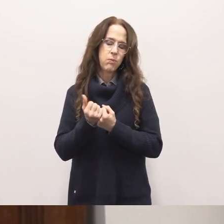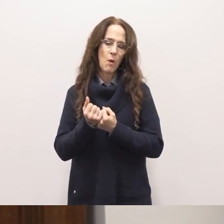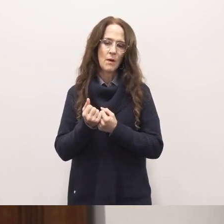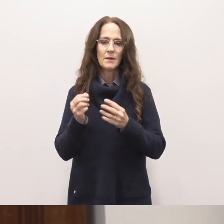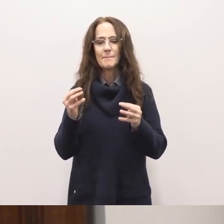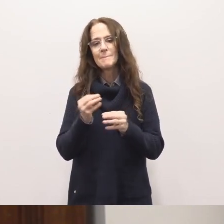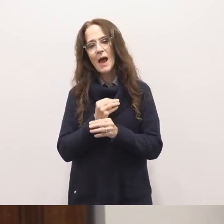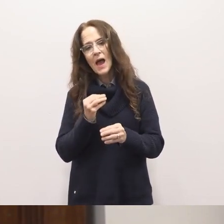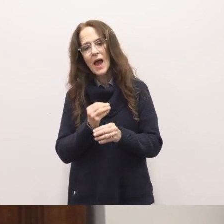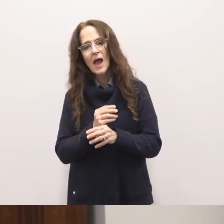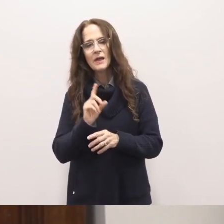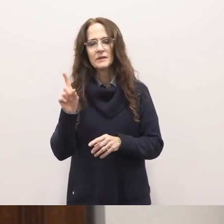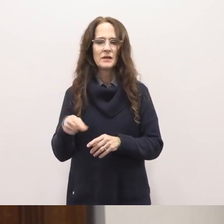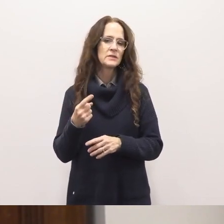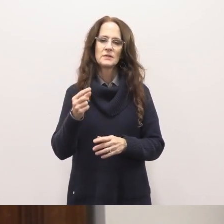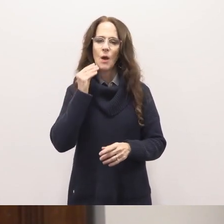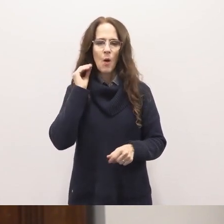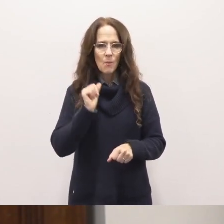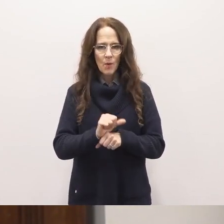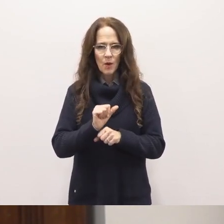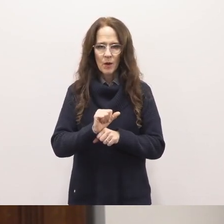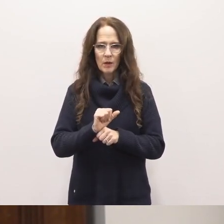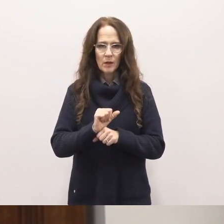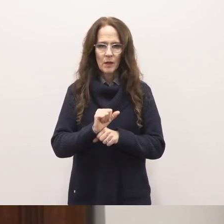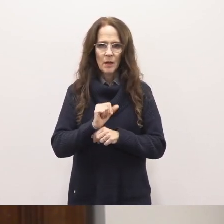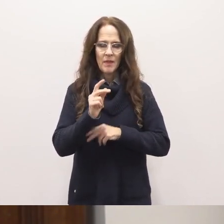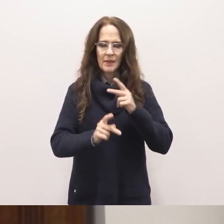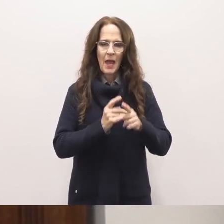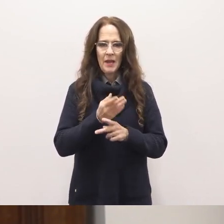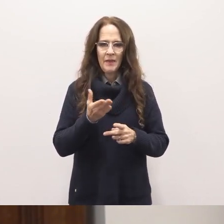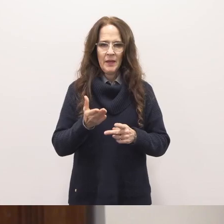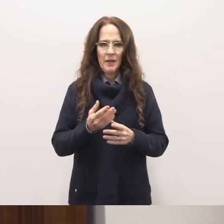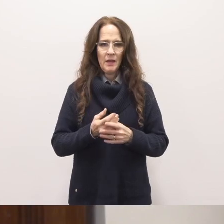and it's not just helping with homework, that type of thing, which they do,